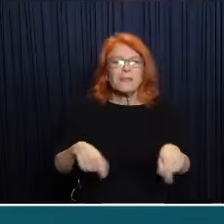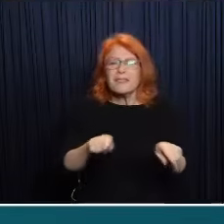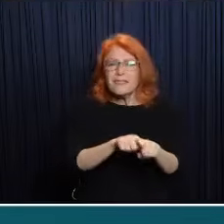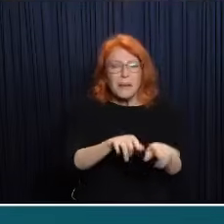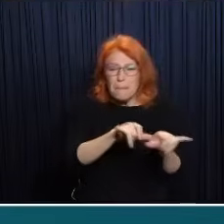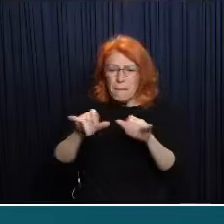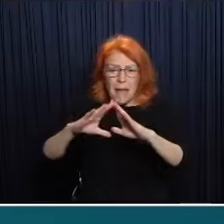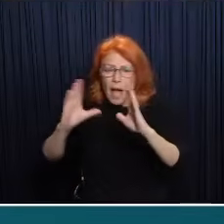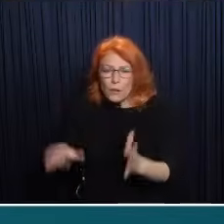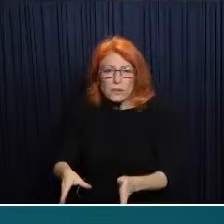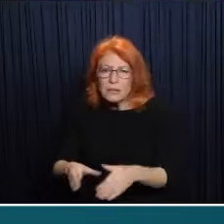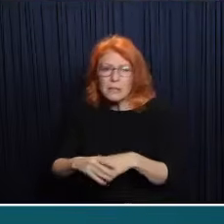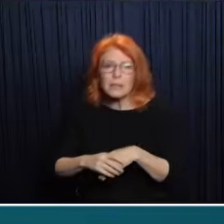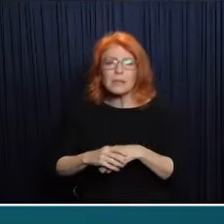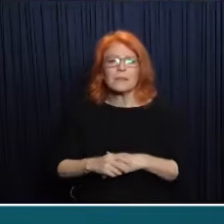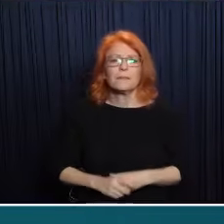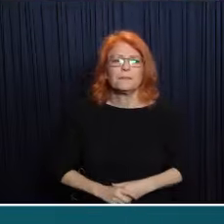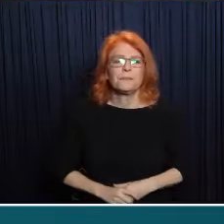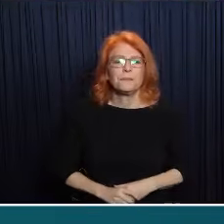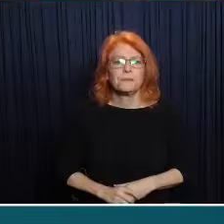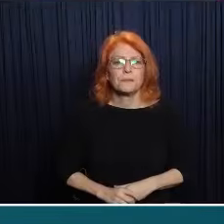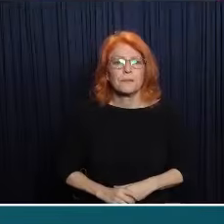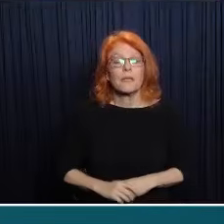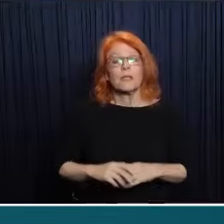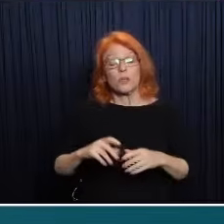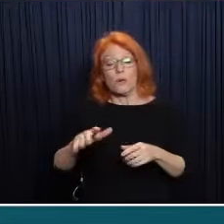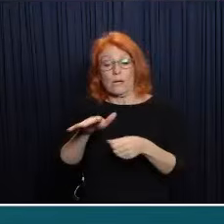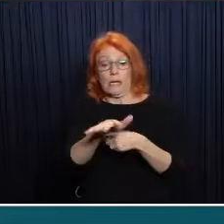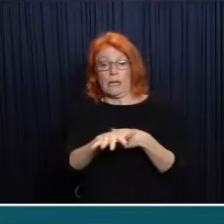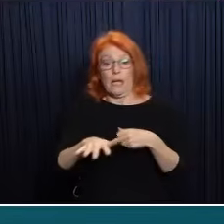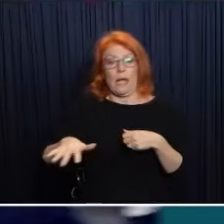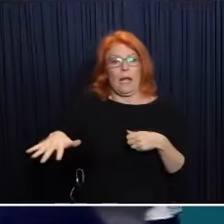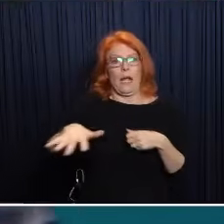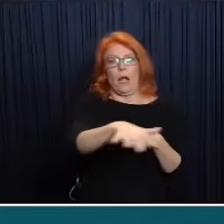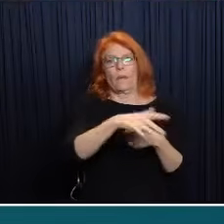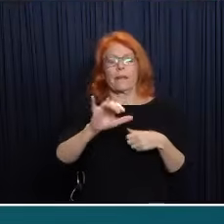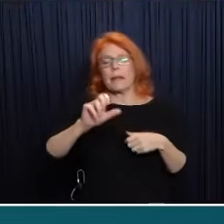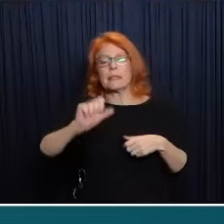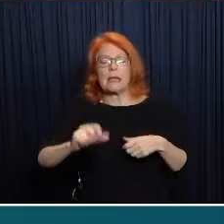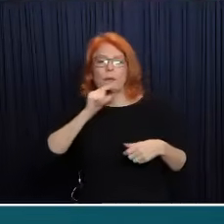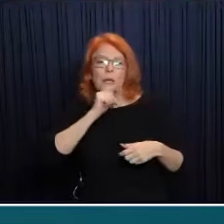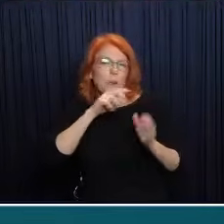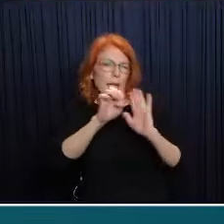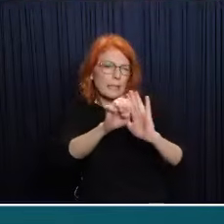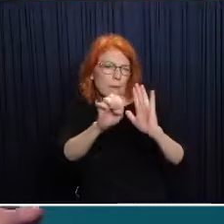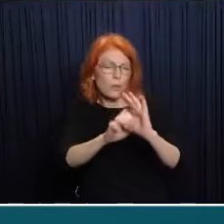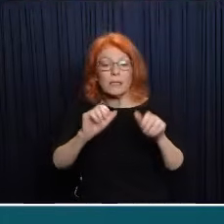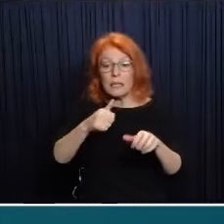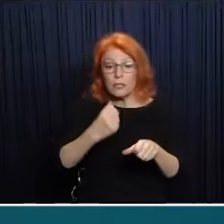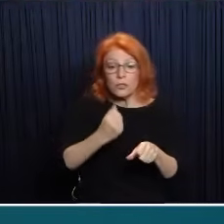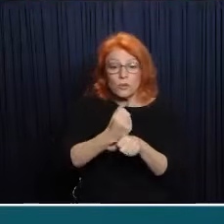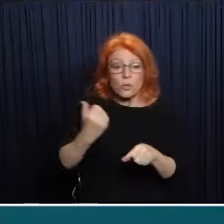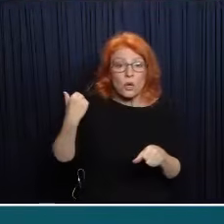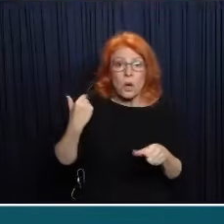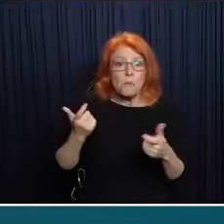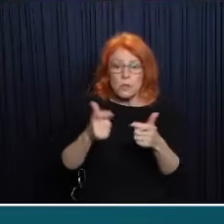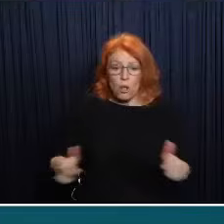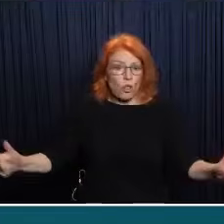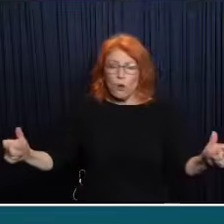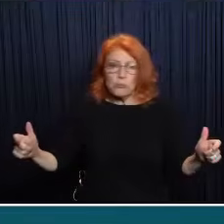DON'T HAVE TO PAY THE EXTRA RENTAL TAX TO CREATE MORE AFFORDABILITY. SAME THING WITH THE HOUSES.